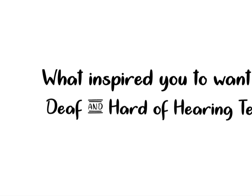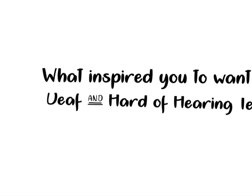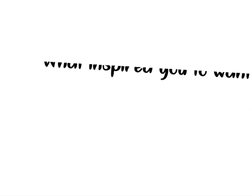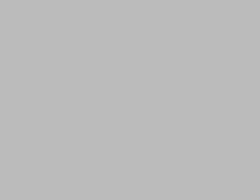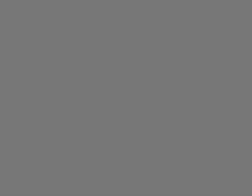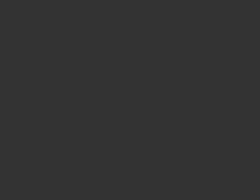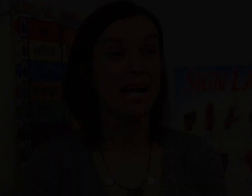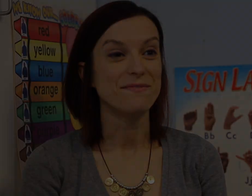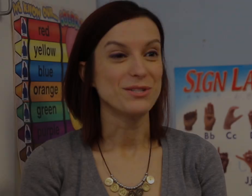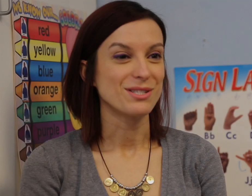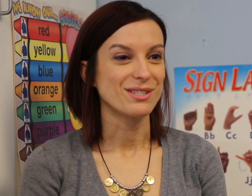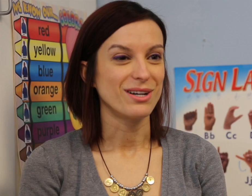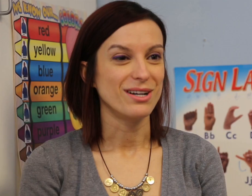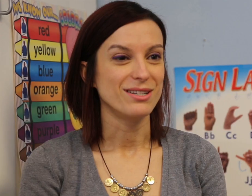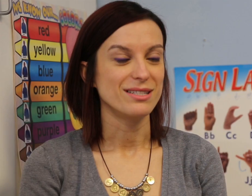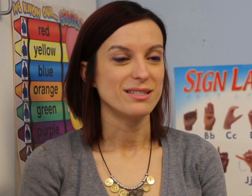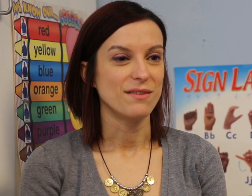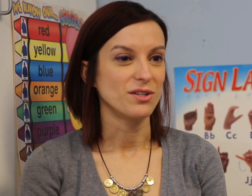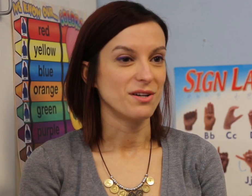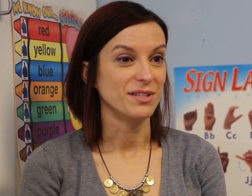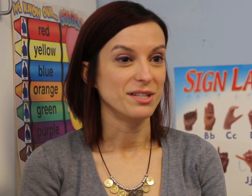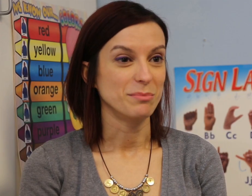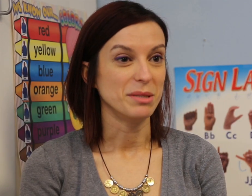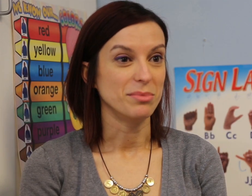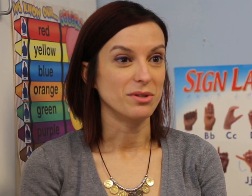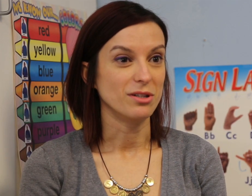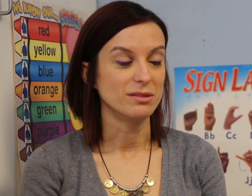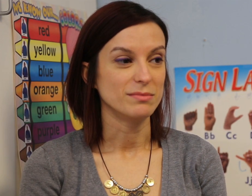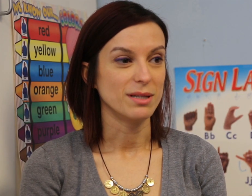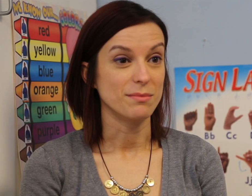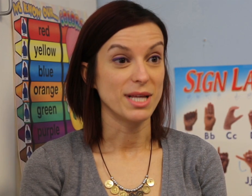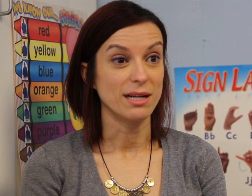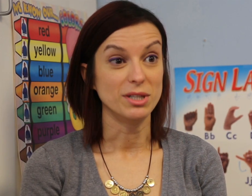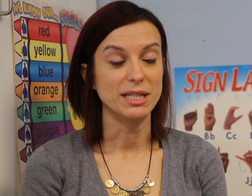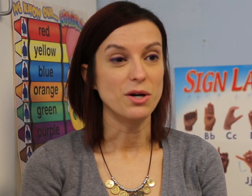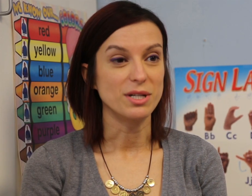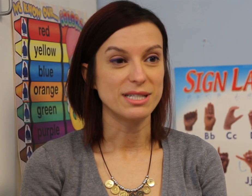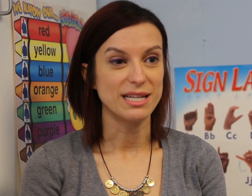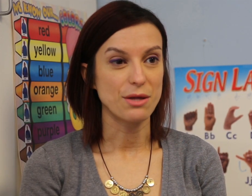I first saw deaf and hard of hearing people that I really noticed in eighth